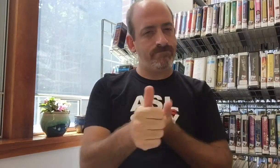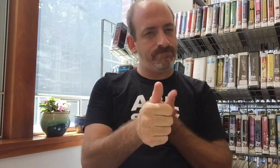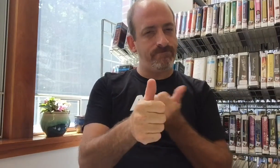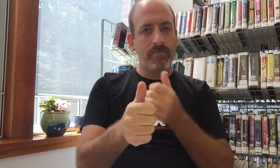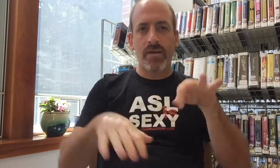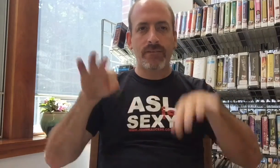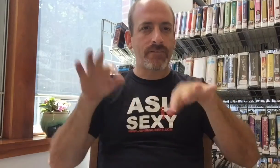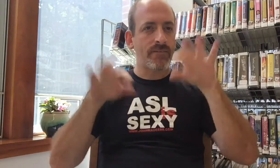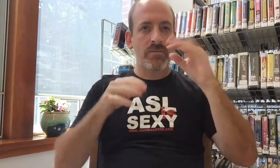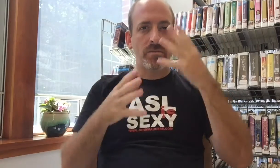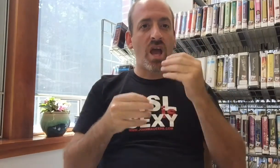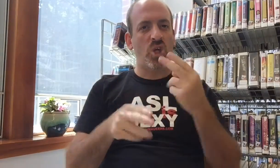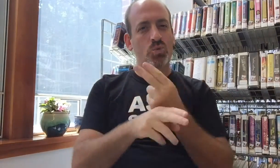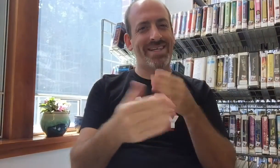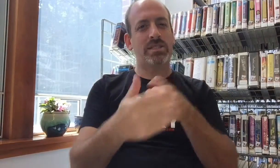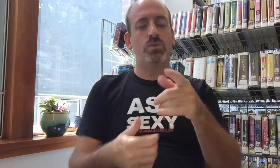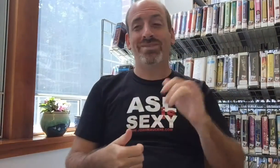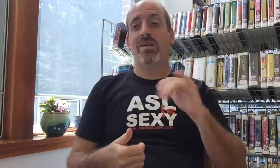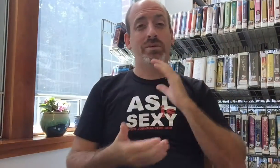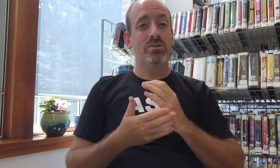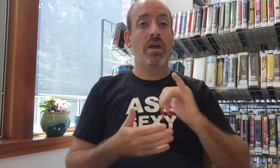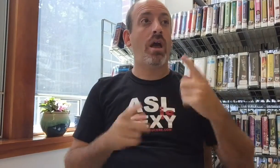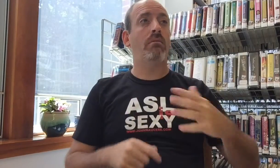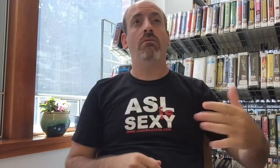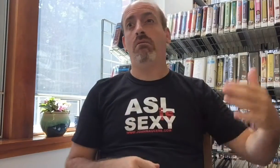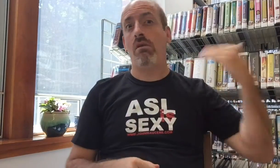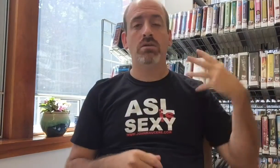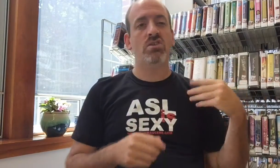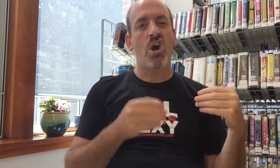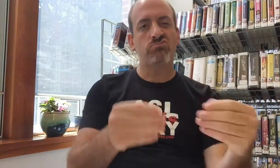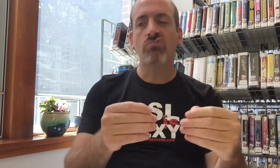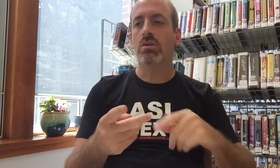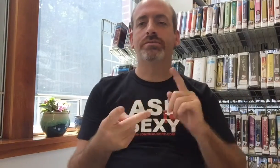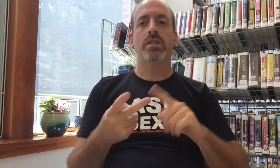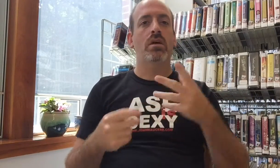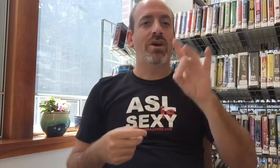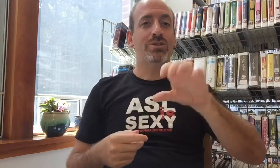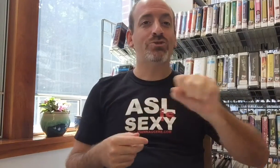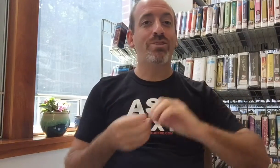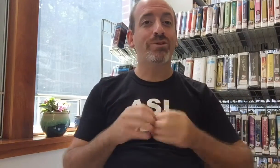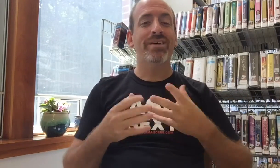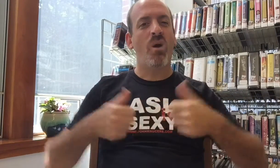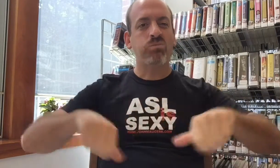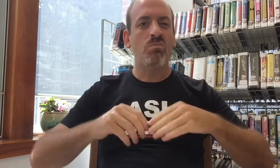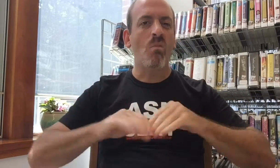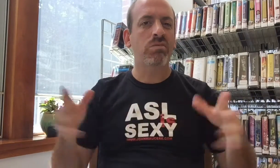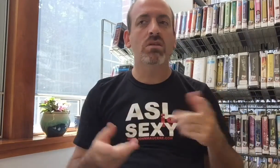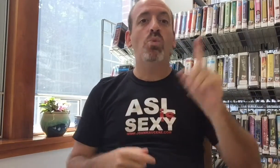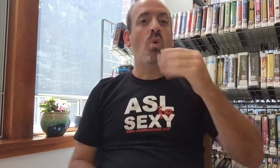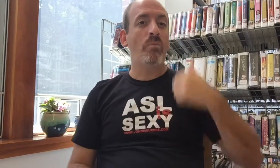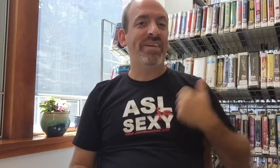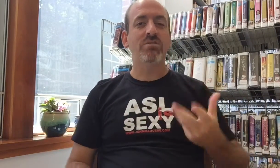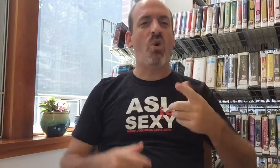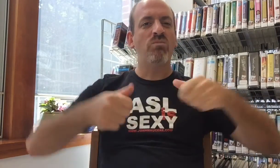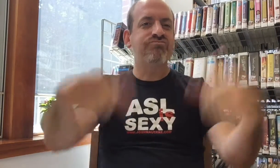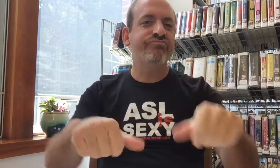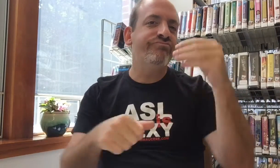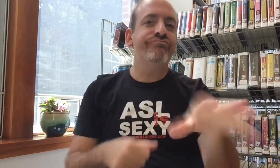without any remorse. They don't give up at all. They are likely to find any relevant information and use against you such as incriminating pictures that you had taken long time ago, or finding your personal information information such as SSN and broadcast